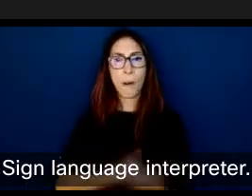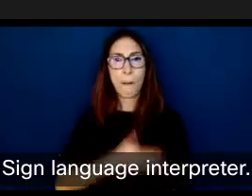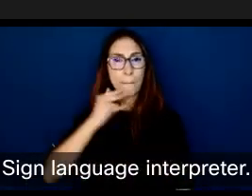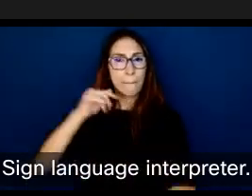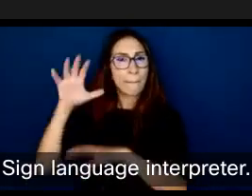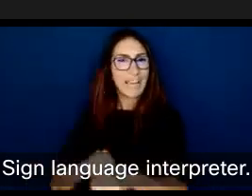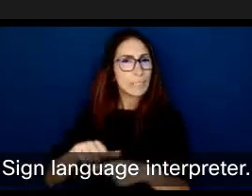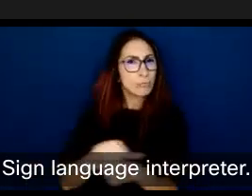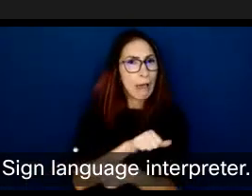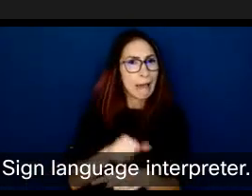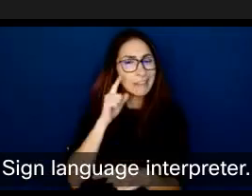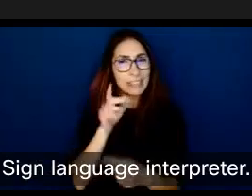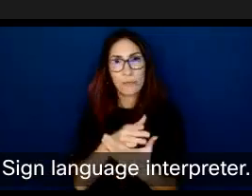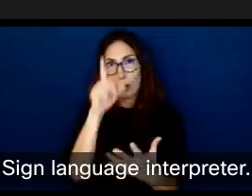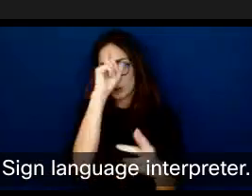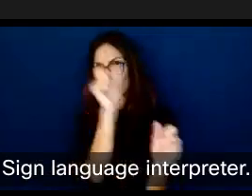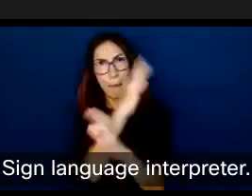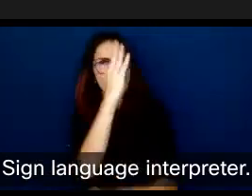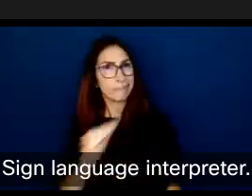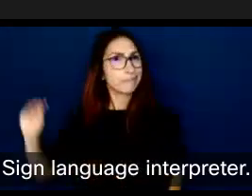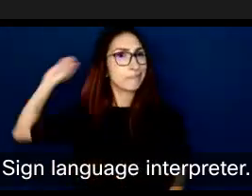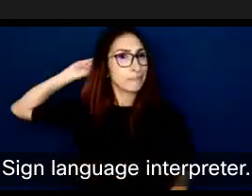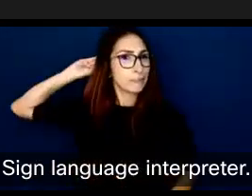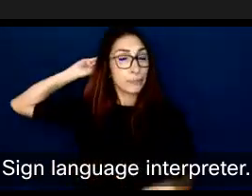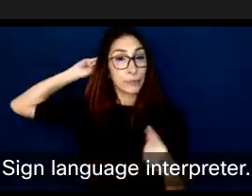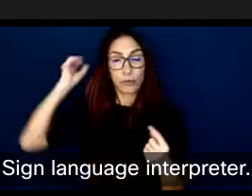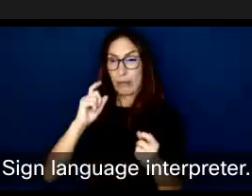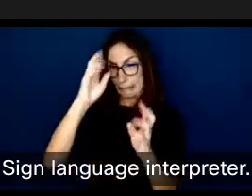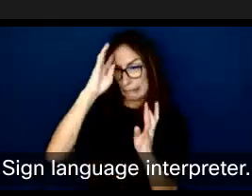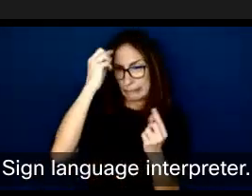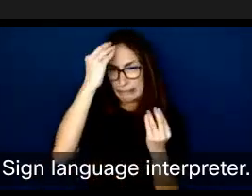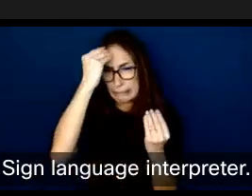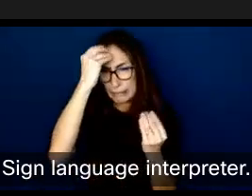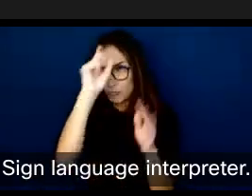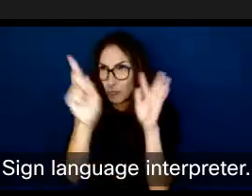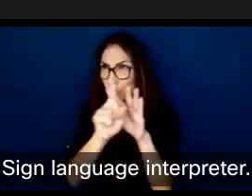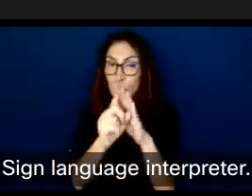coming up with ways to integrate HIV care with existing aging